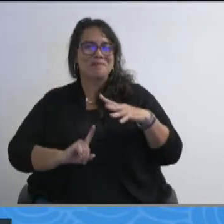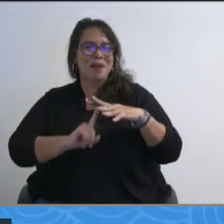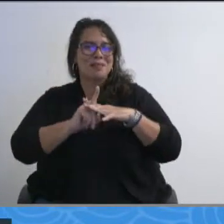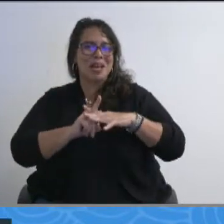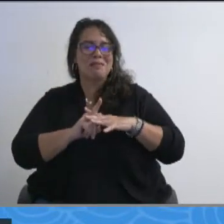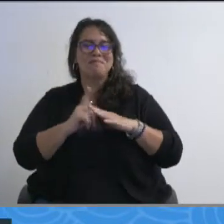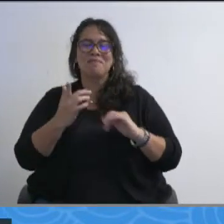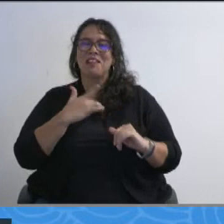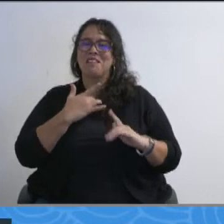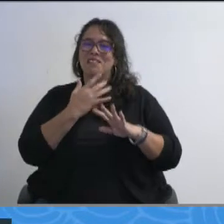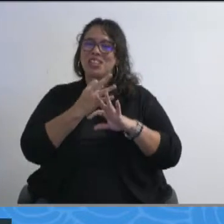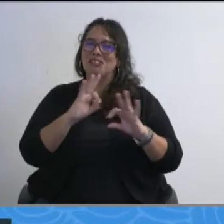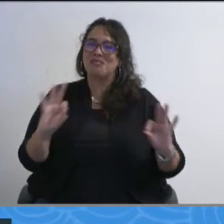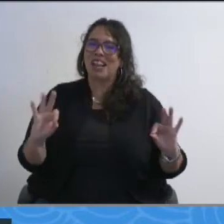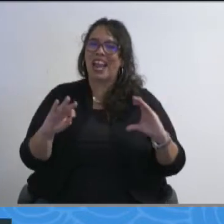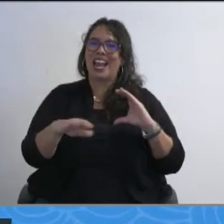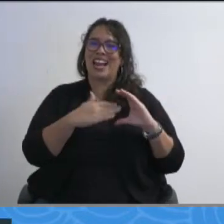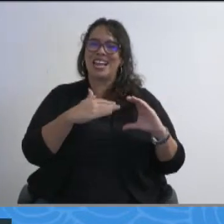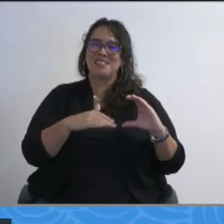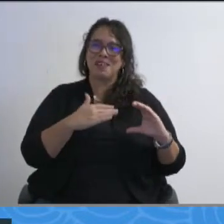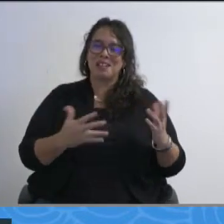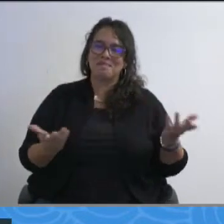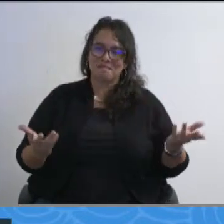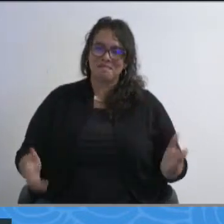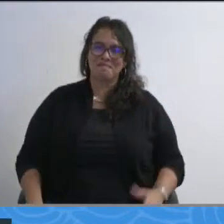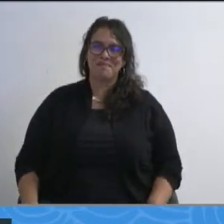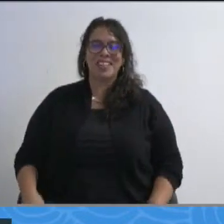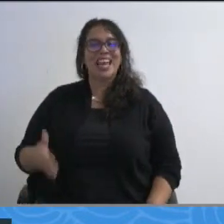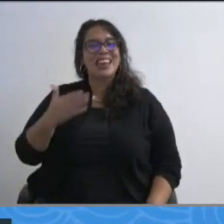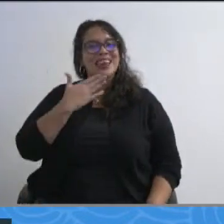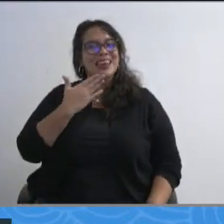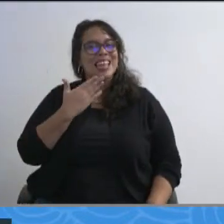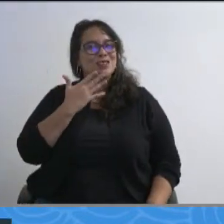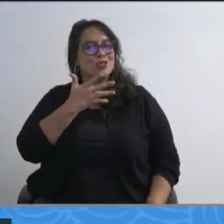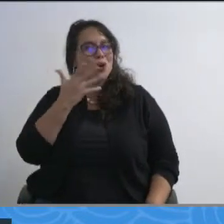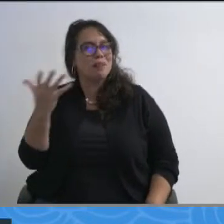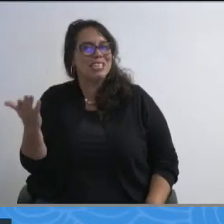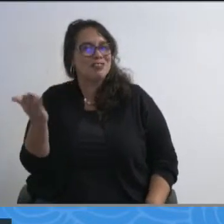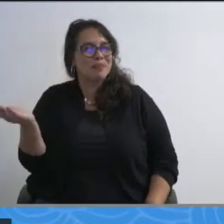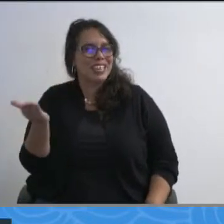And thank you, Carmen, for inviting us to be here today. Thank you so much for being here.